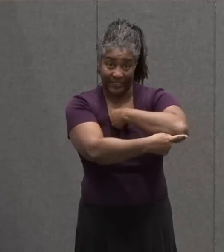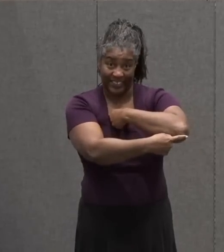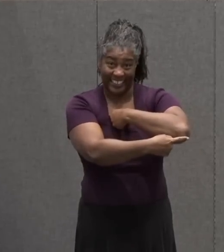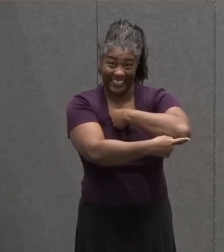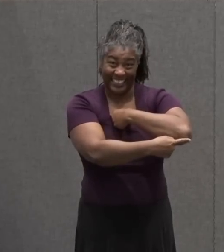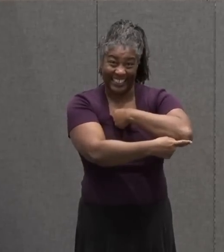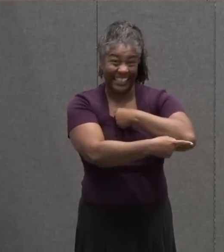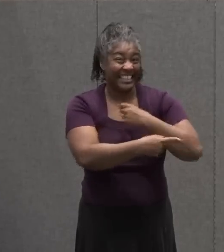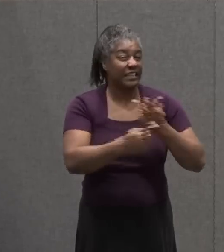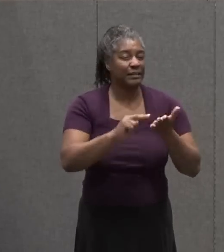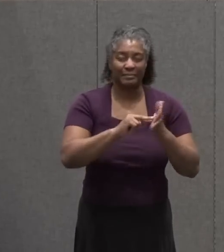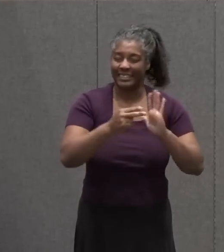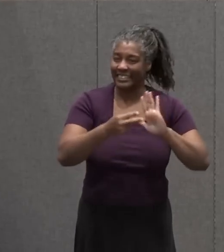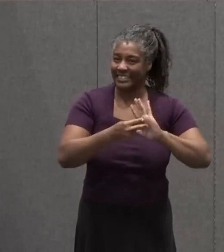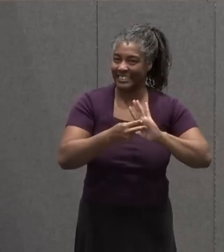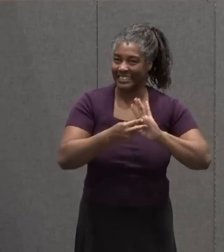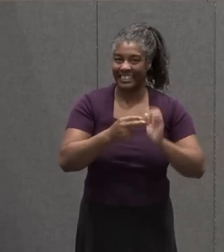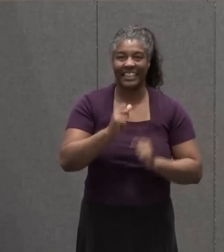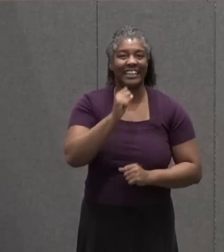then it wouldn't be my